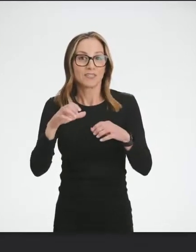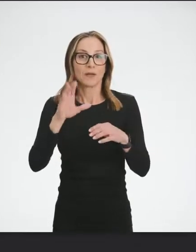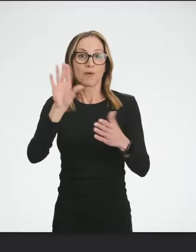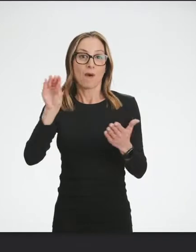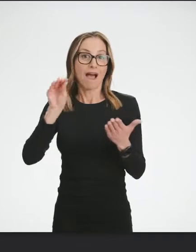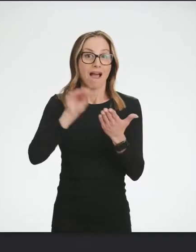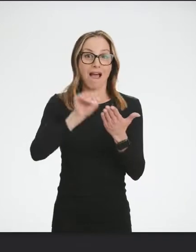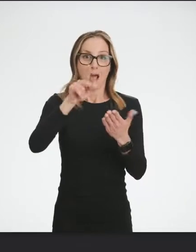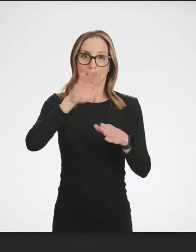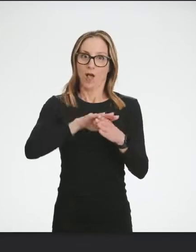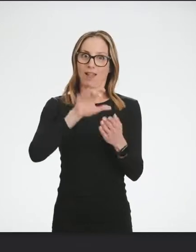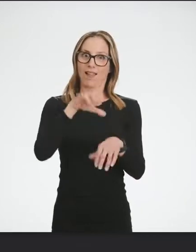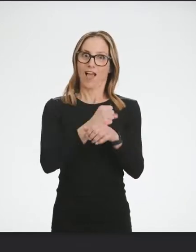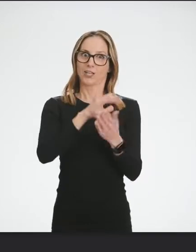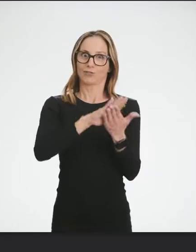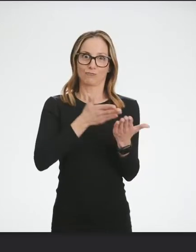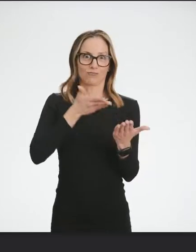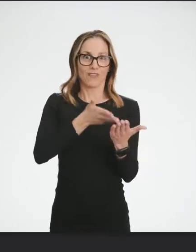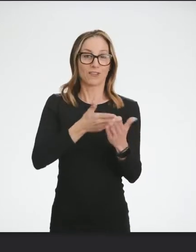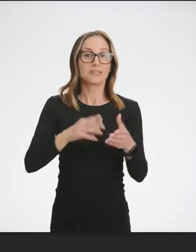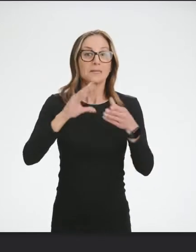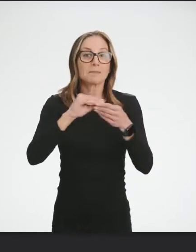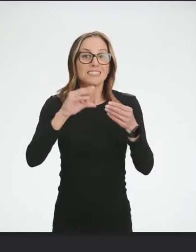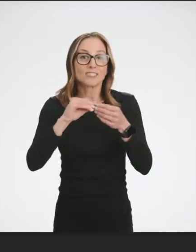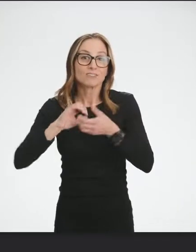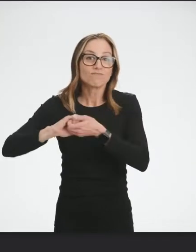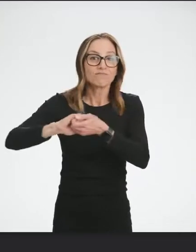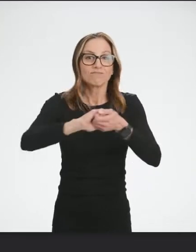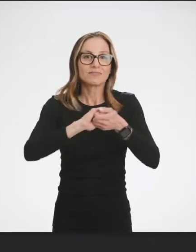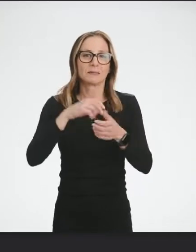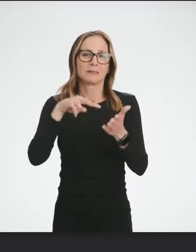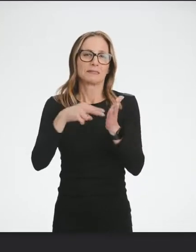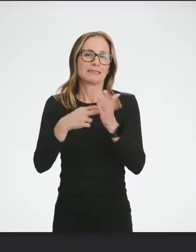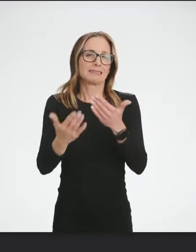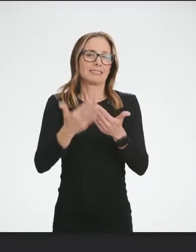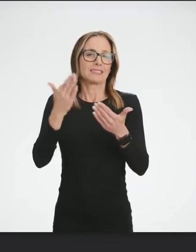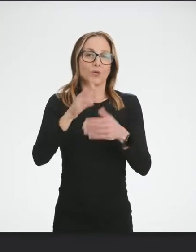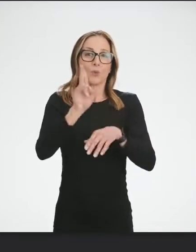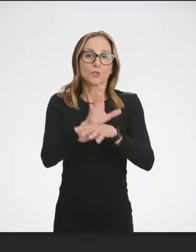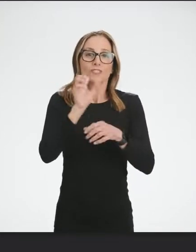Messages Collaboration makes it incredibly easy for your users to connect and collaborate.